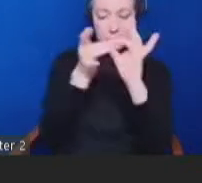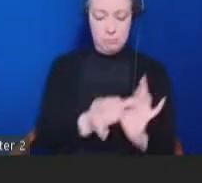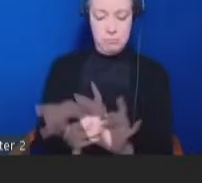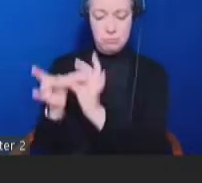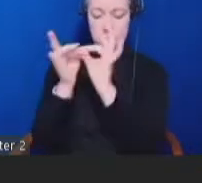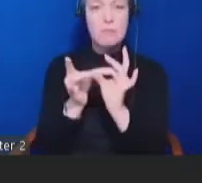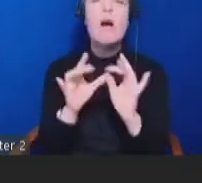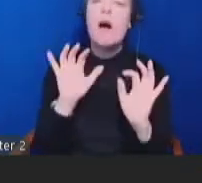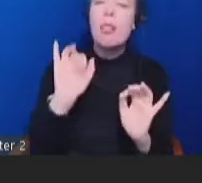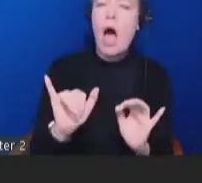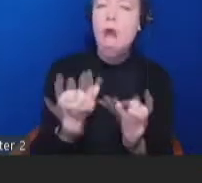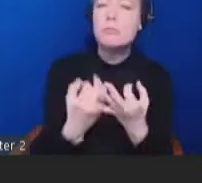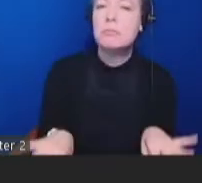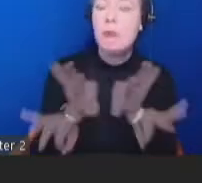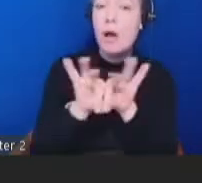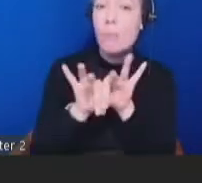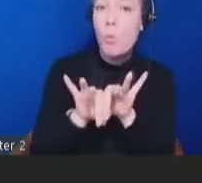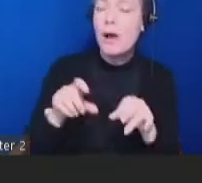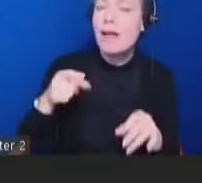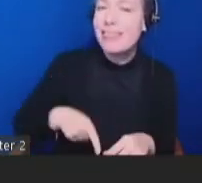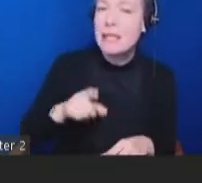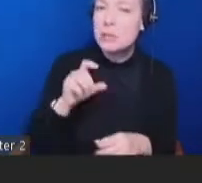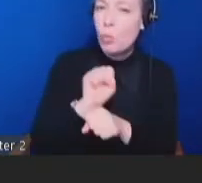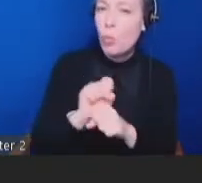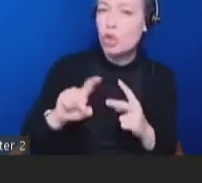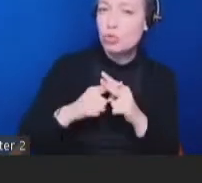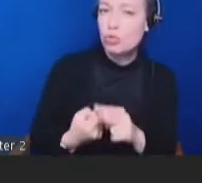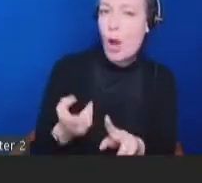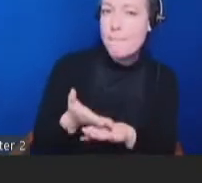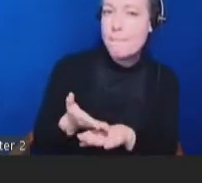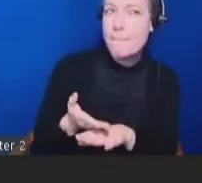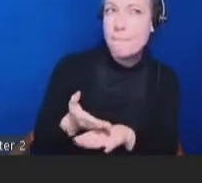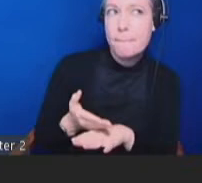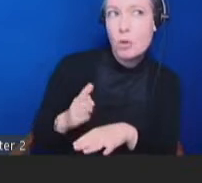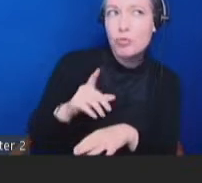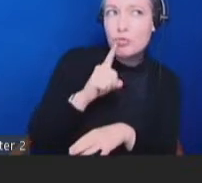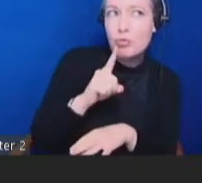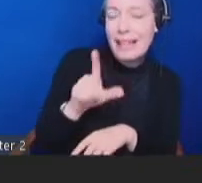this started late 2020, right before the rollout of the COVID-19 vaccines. And we